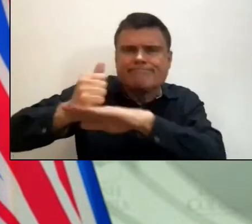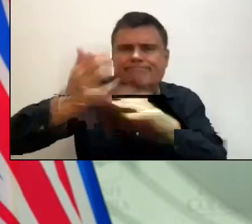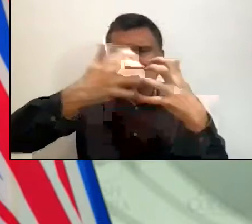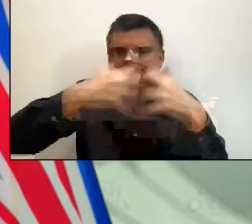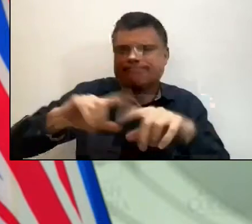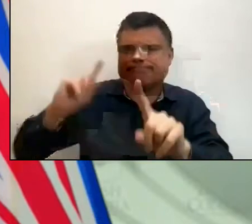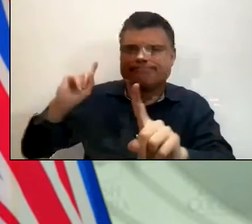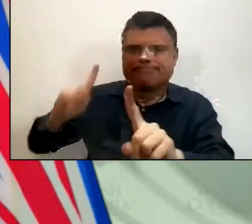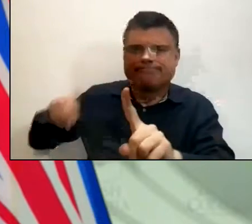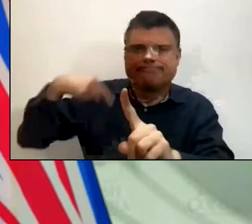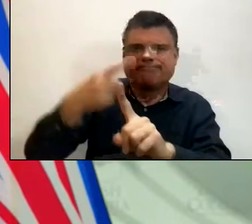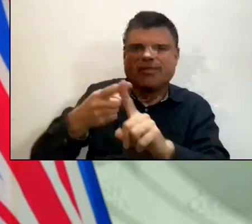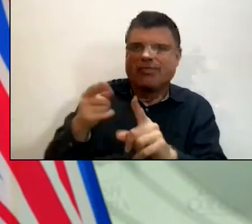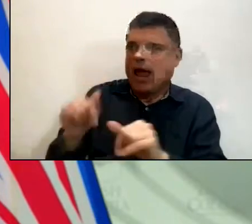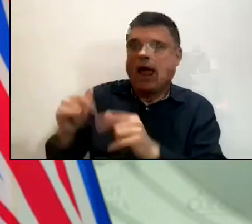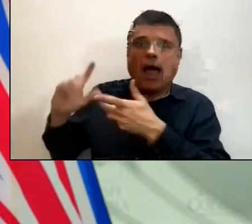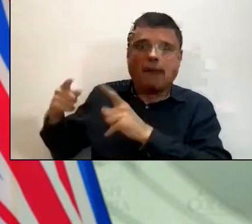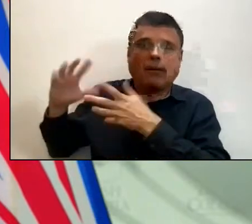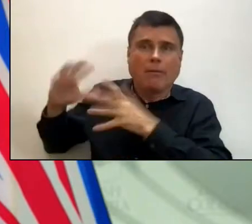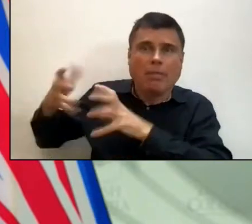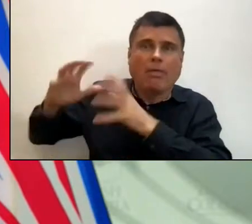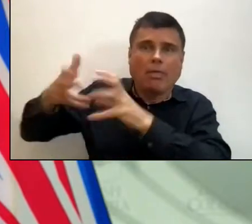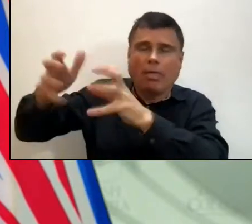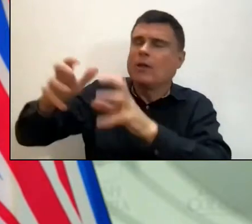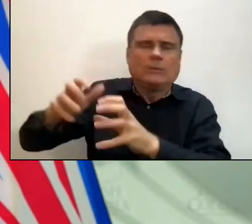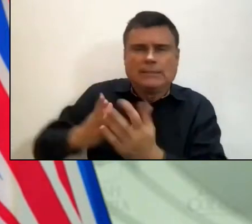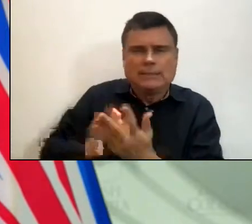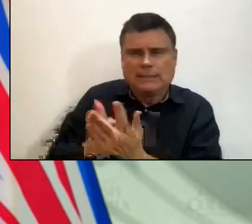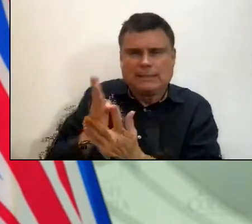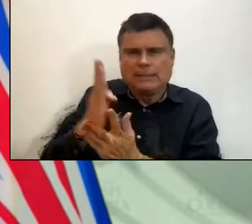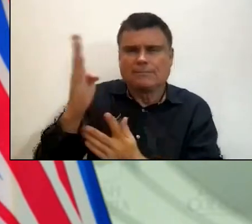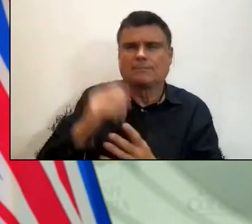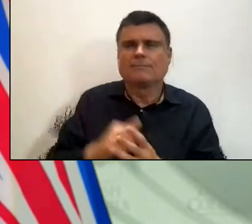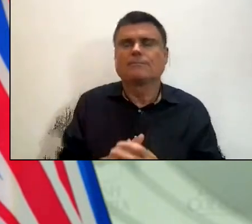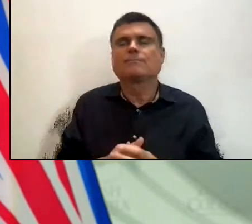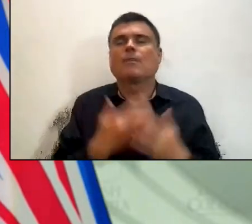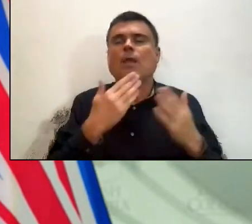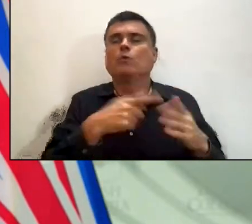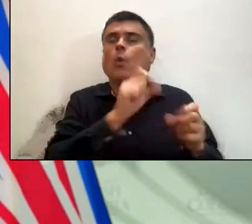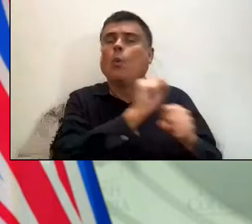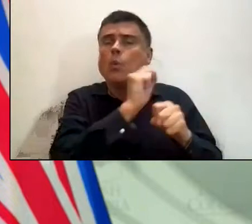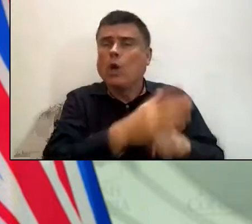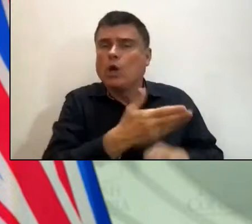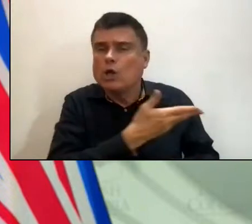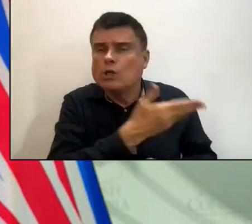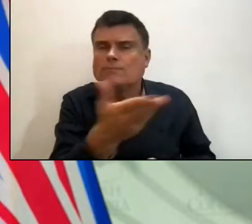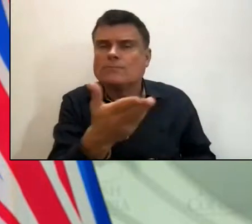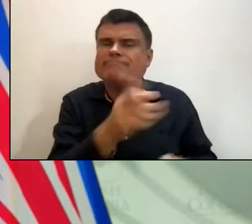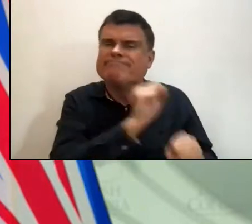Thank you. Now over to you Dr. Henry.